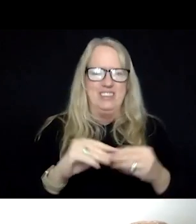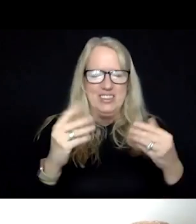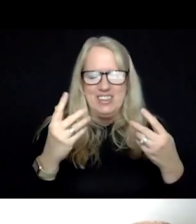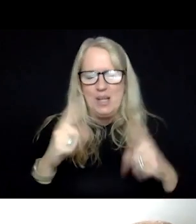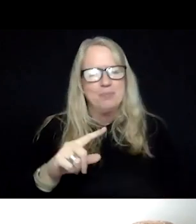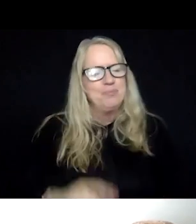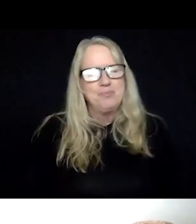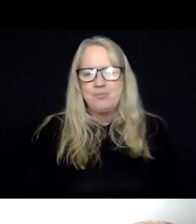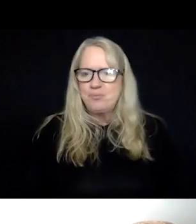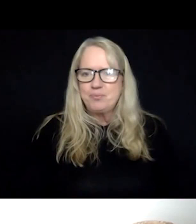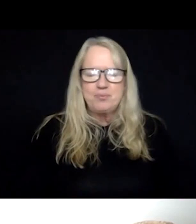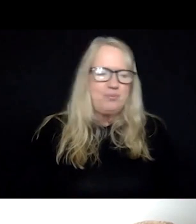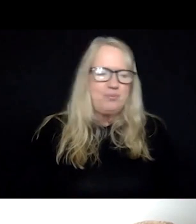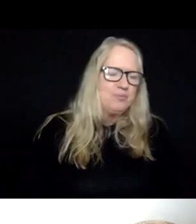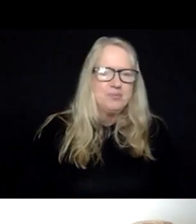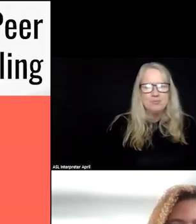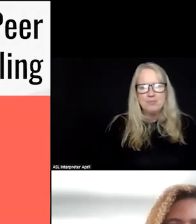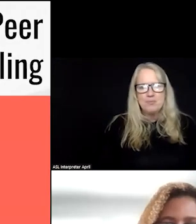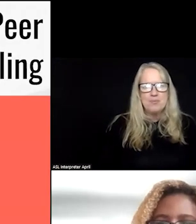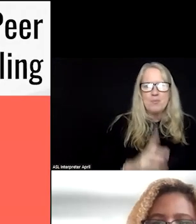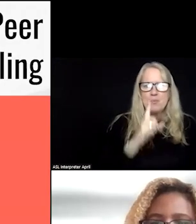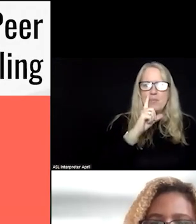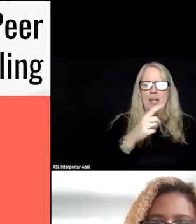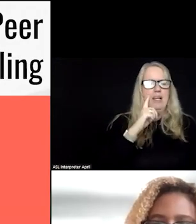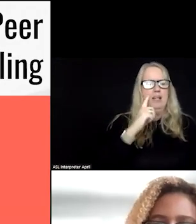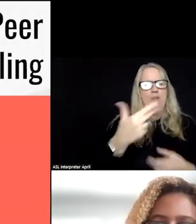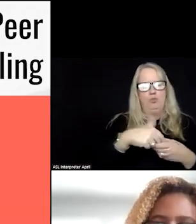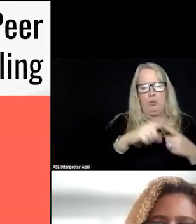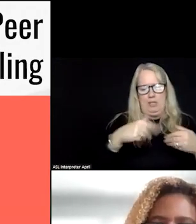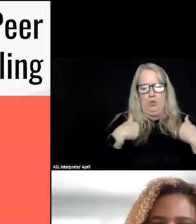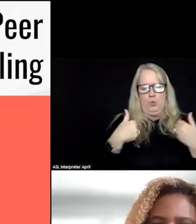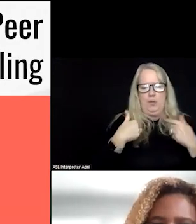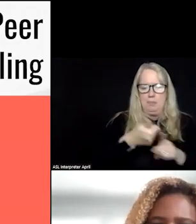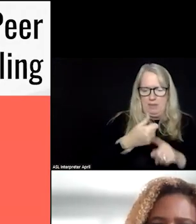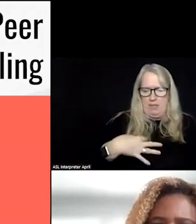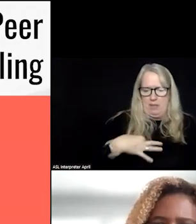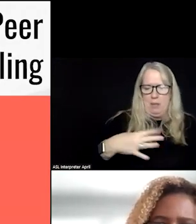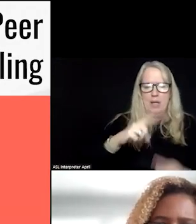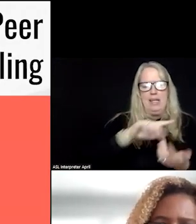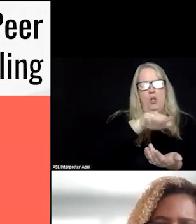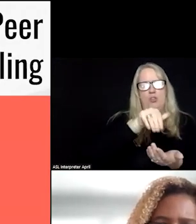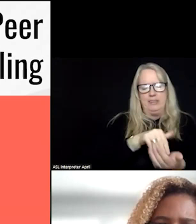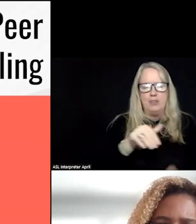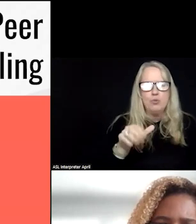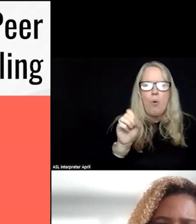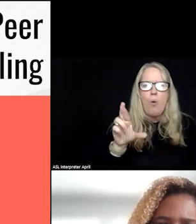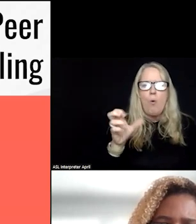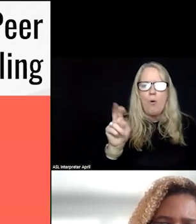THE LIFELINE AT THE CENTRAL OFFICE AND MADE THE IMPACT FROM